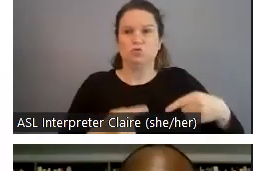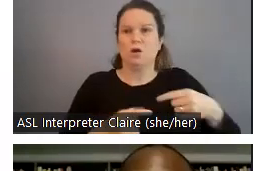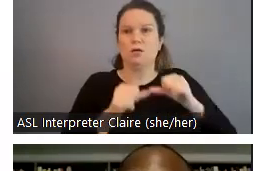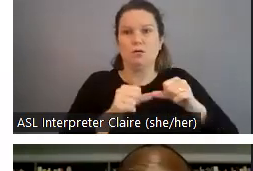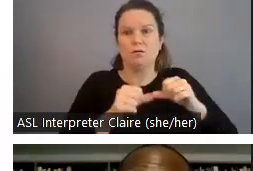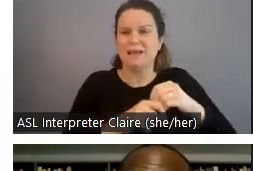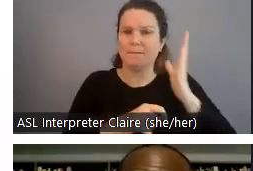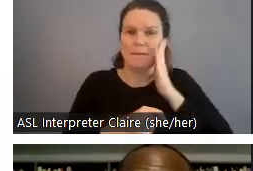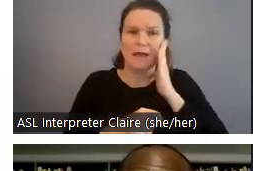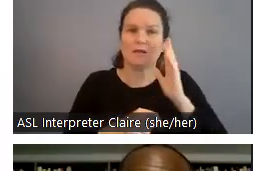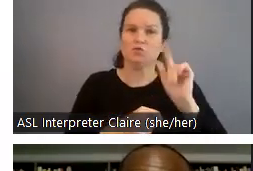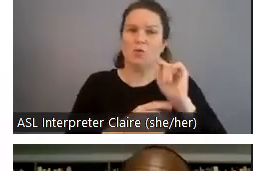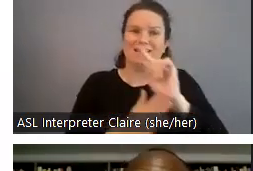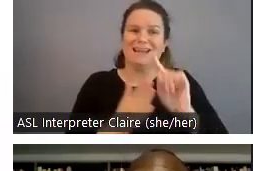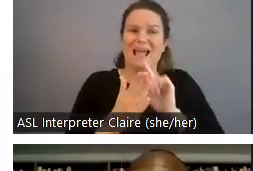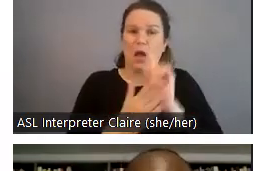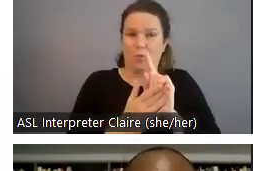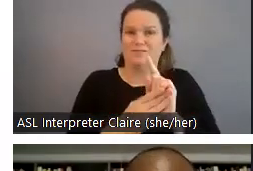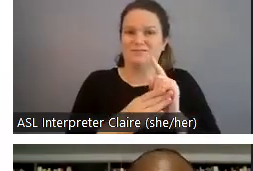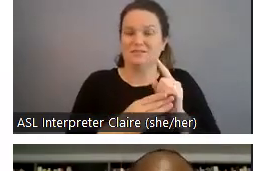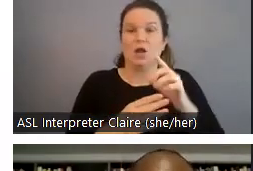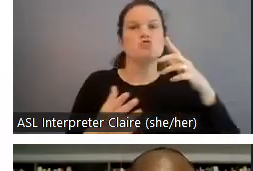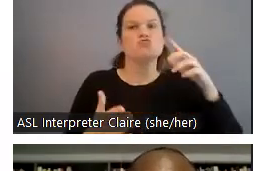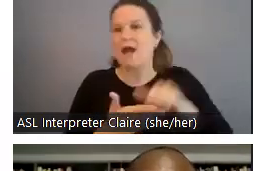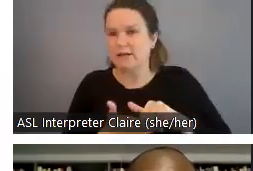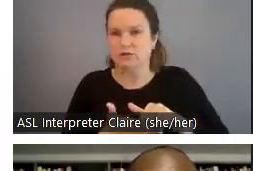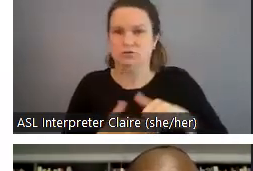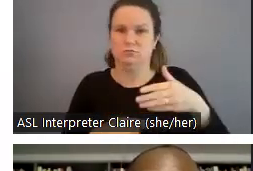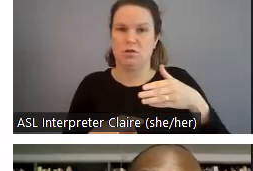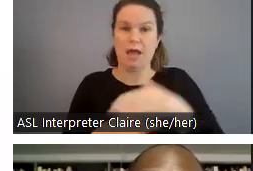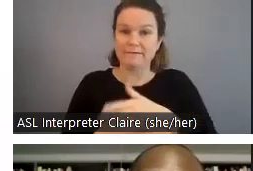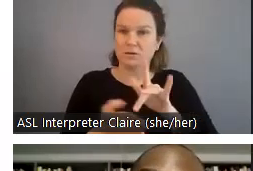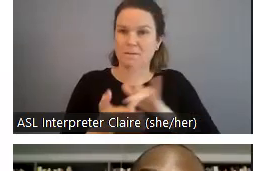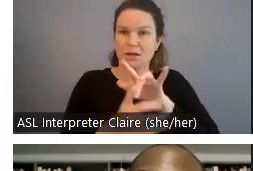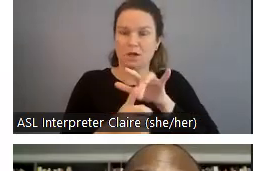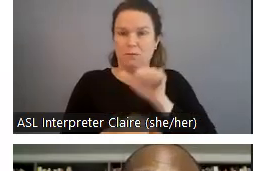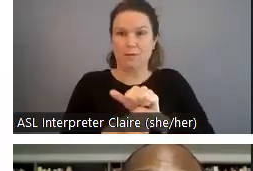having to spend sometimes hours or days recovering from the having to get up